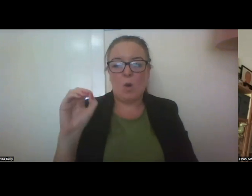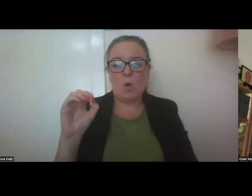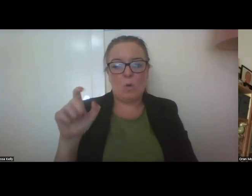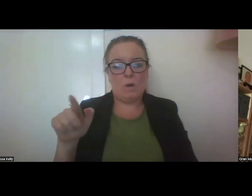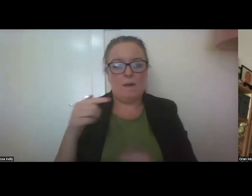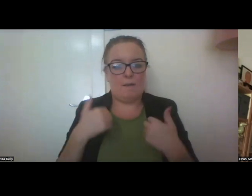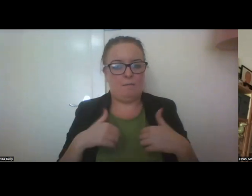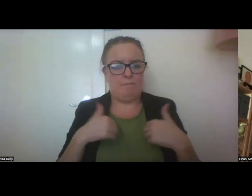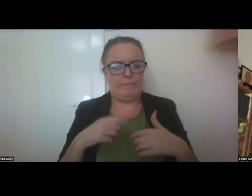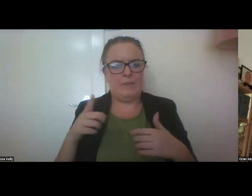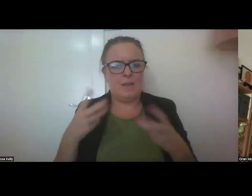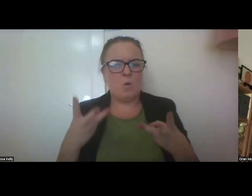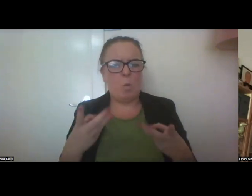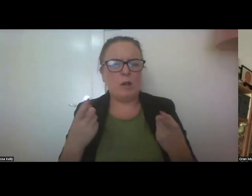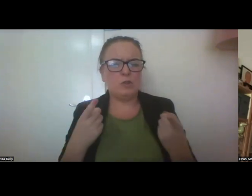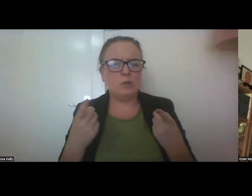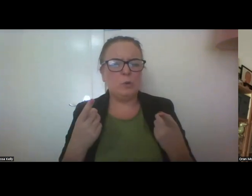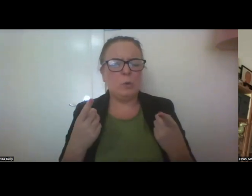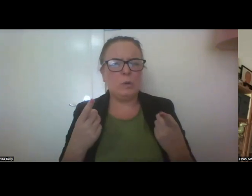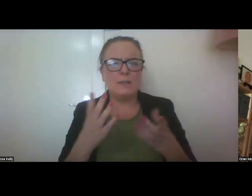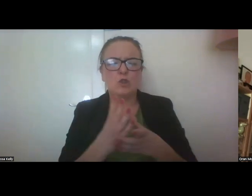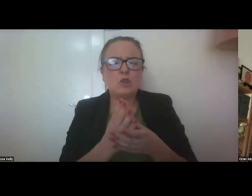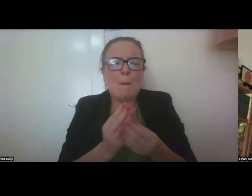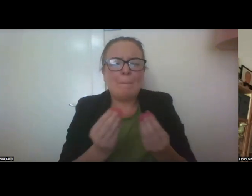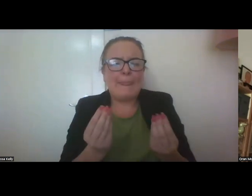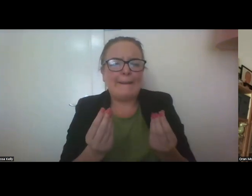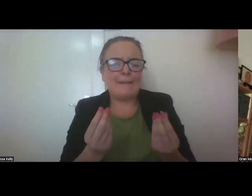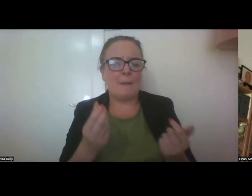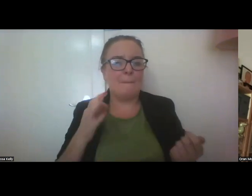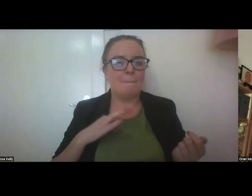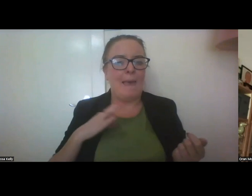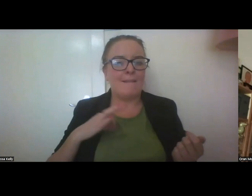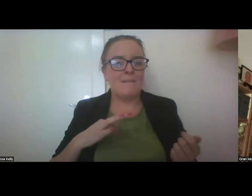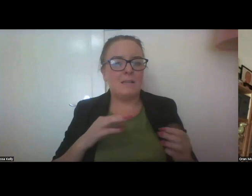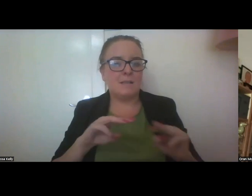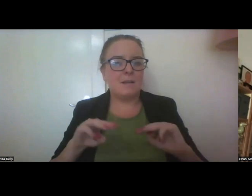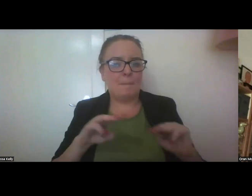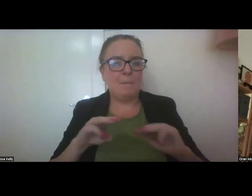to do something that benefited people a little bit more, that actually had more of a soul to it,